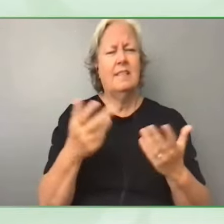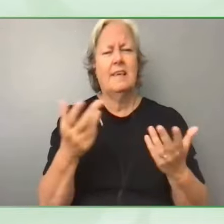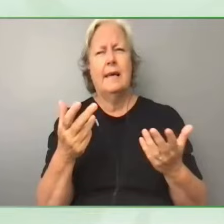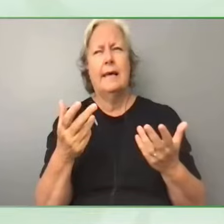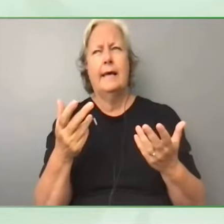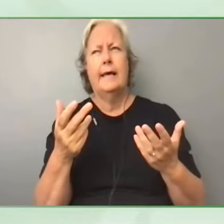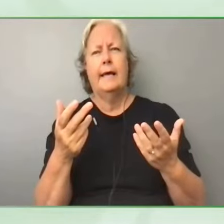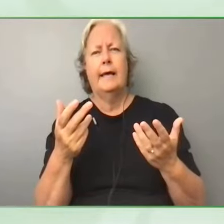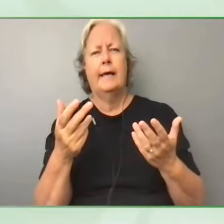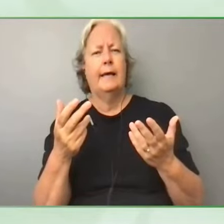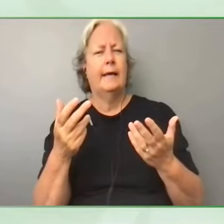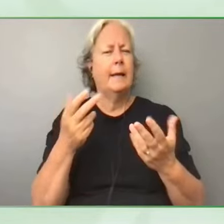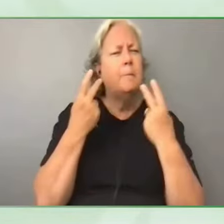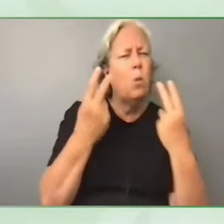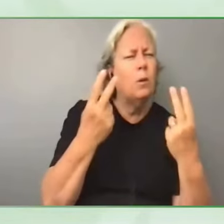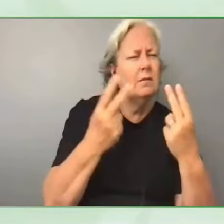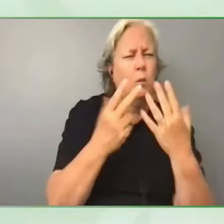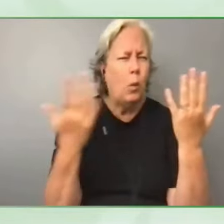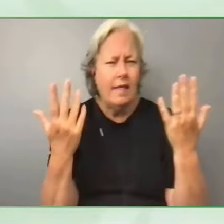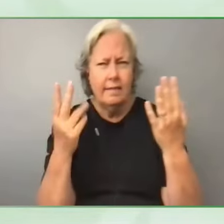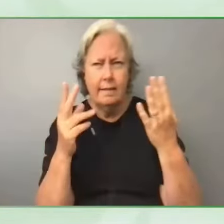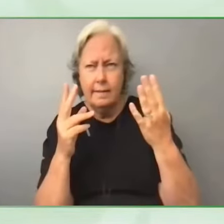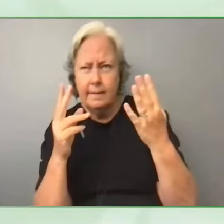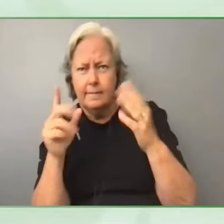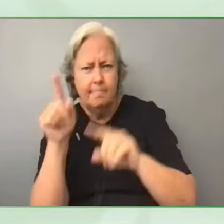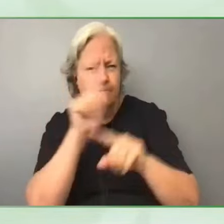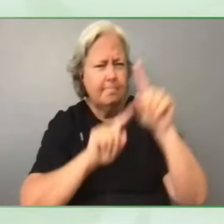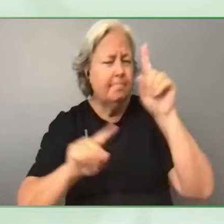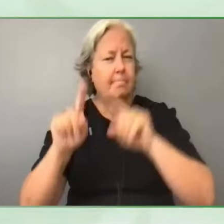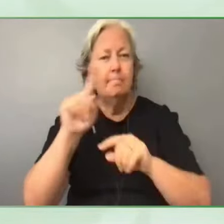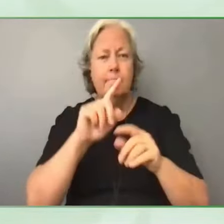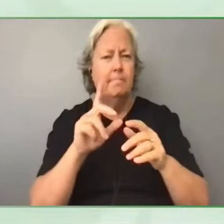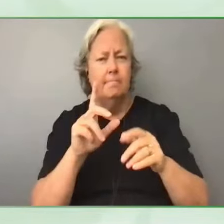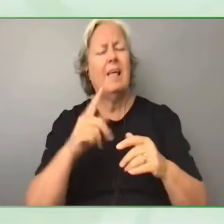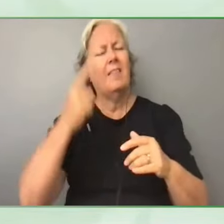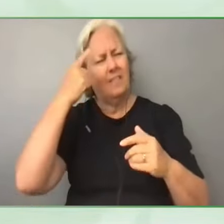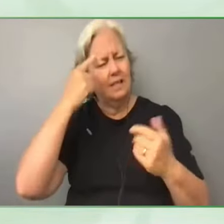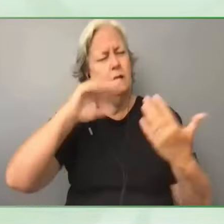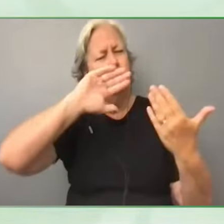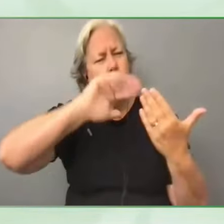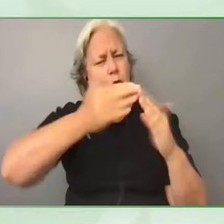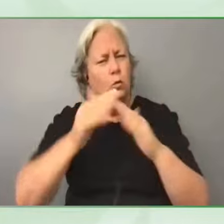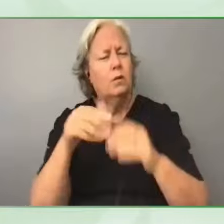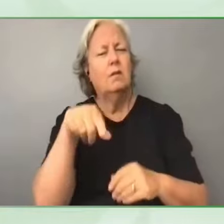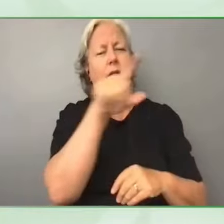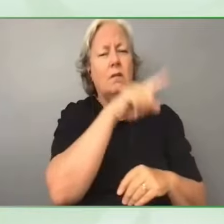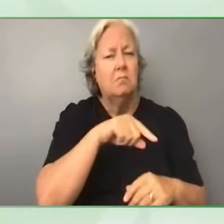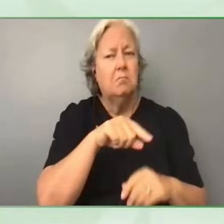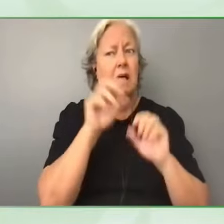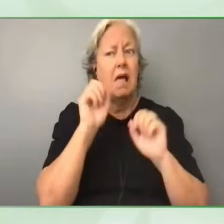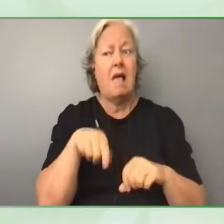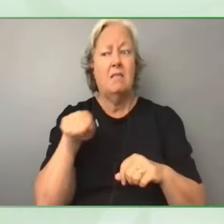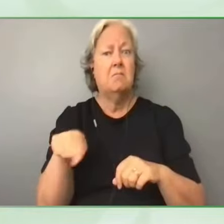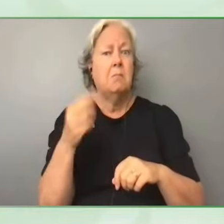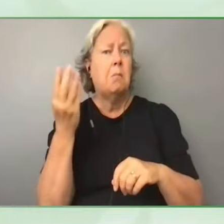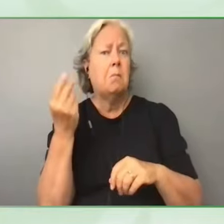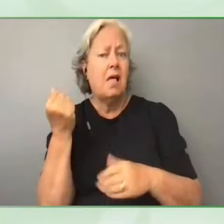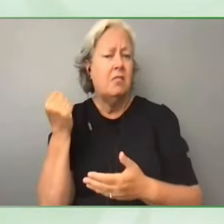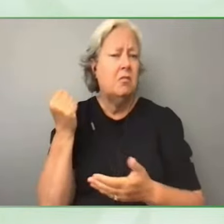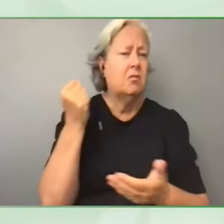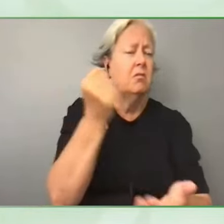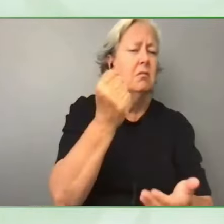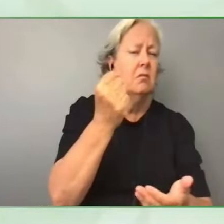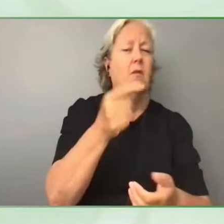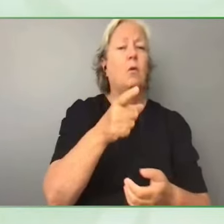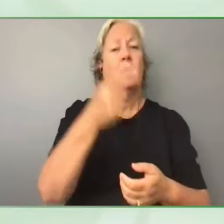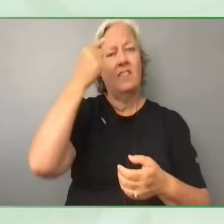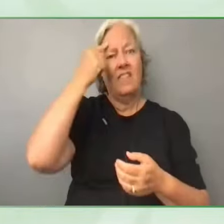Can resources be allocated, not to institutions, but to community